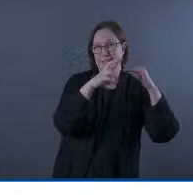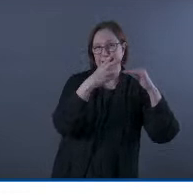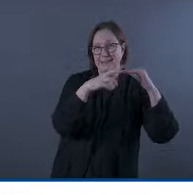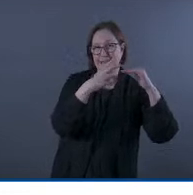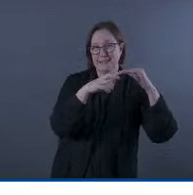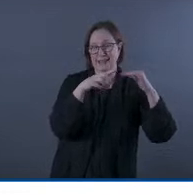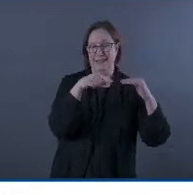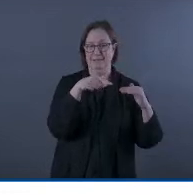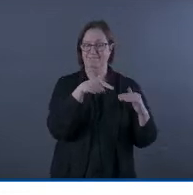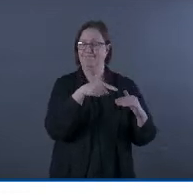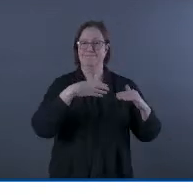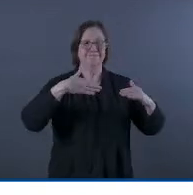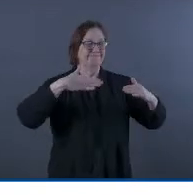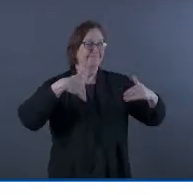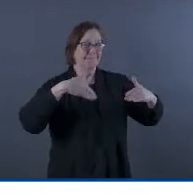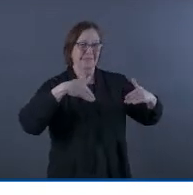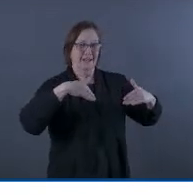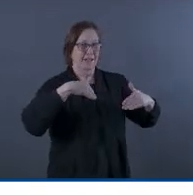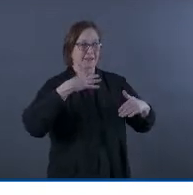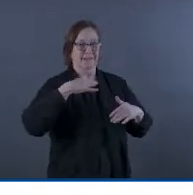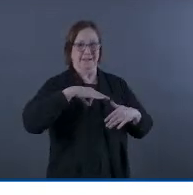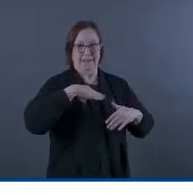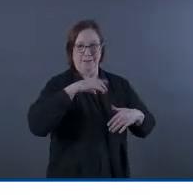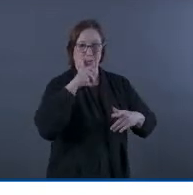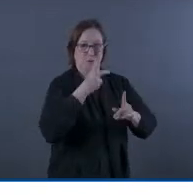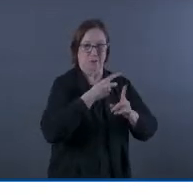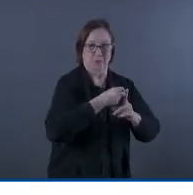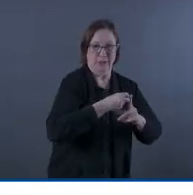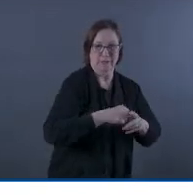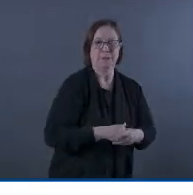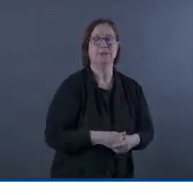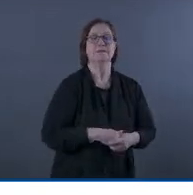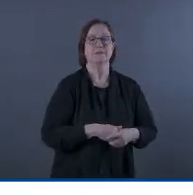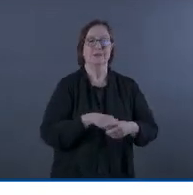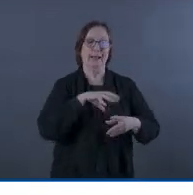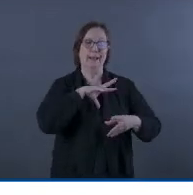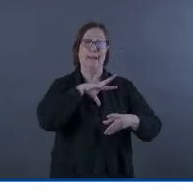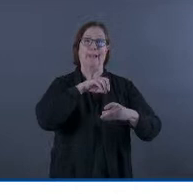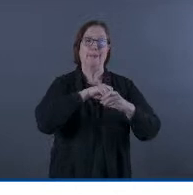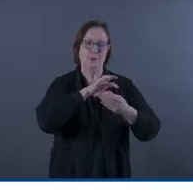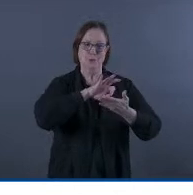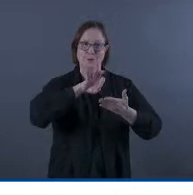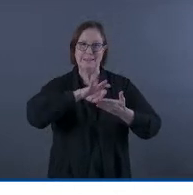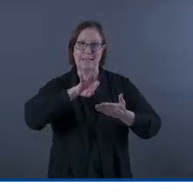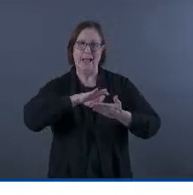And it also includes many who are not yet eligible. So this next slide shows where we are